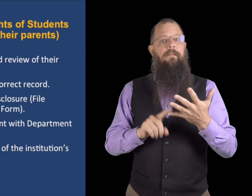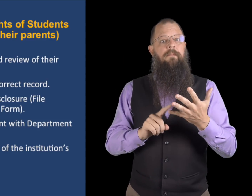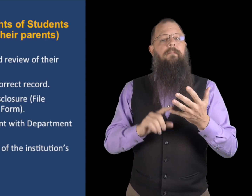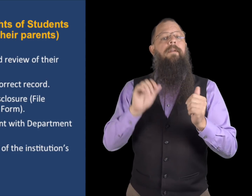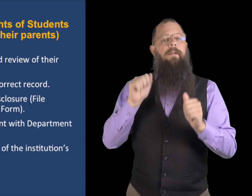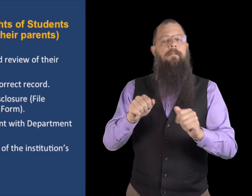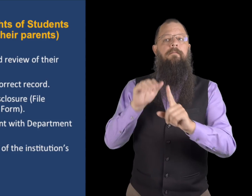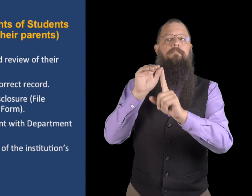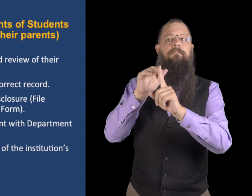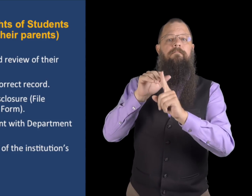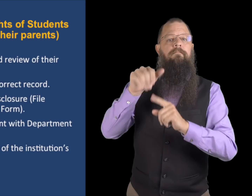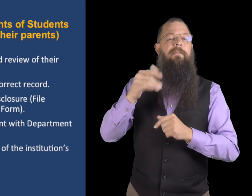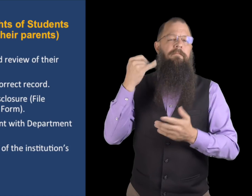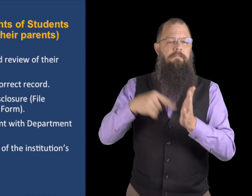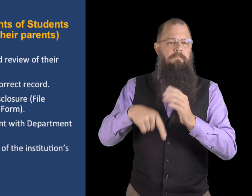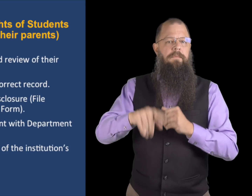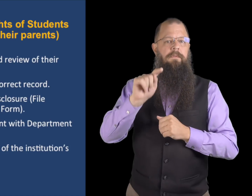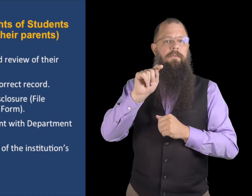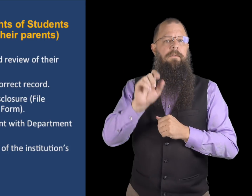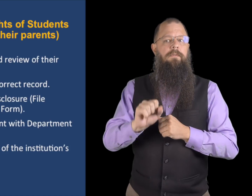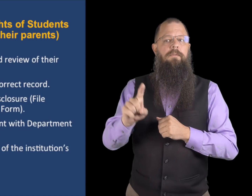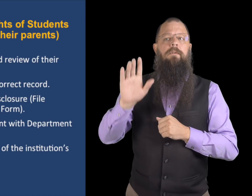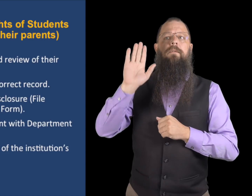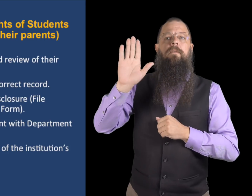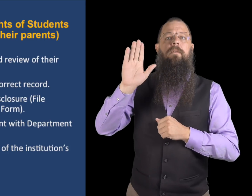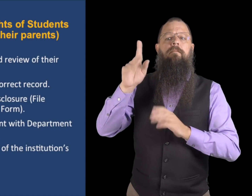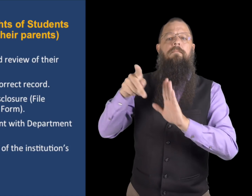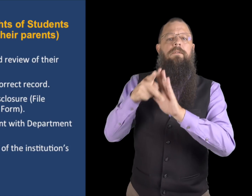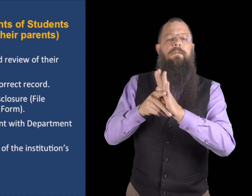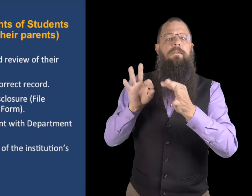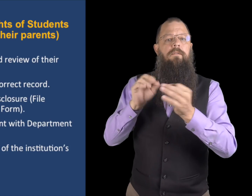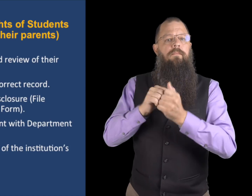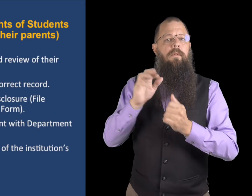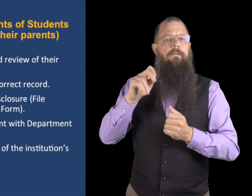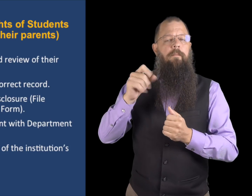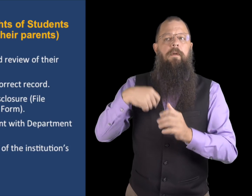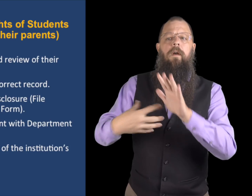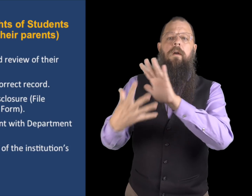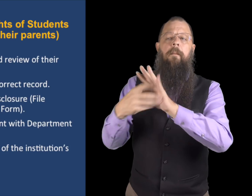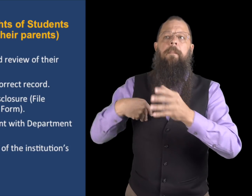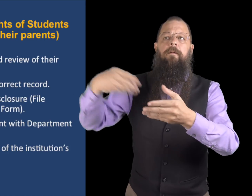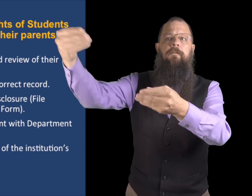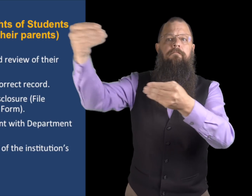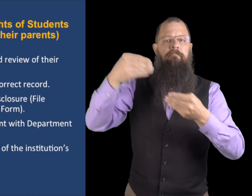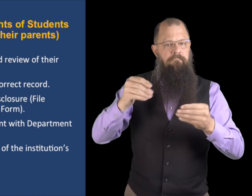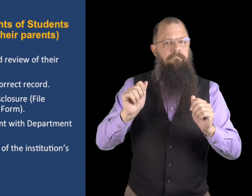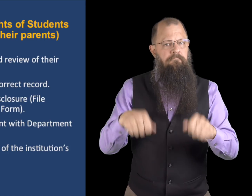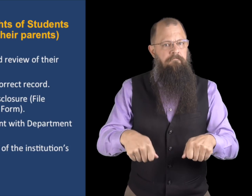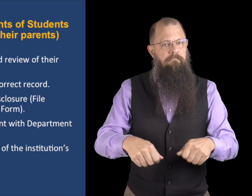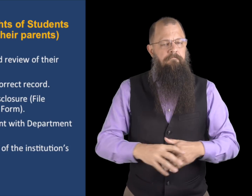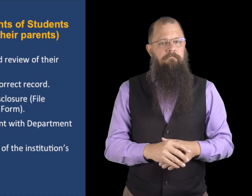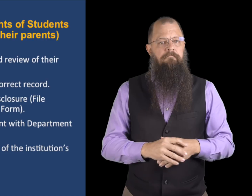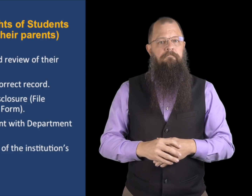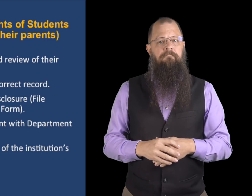FERPA violations, and finally obtain a copy of the institution's policy or in